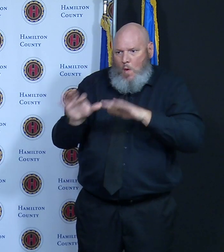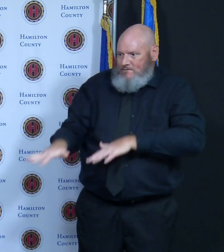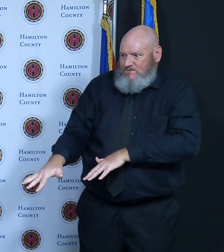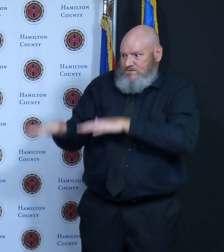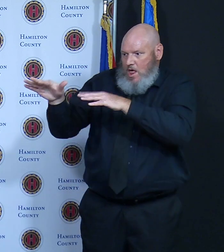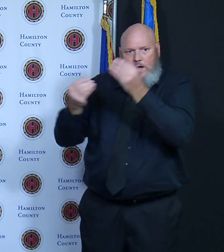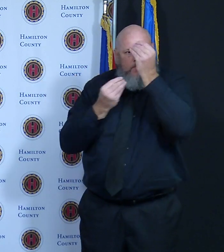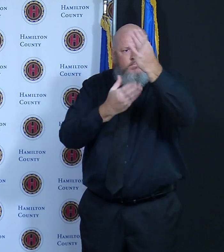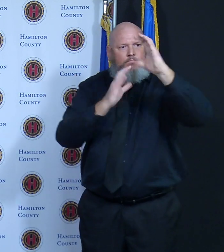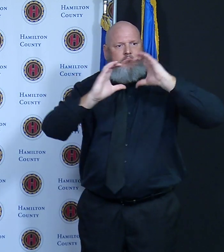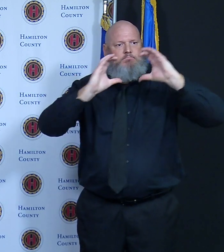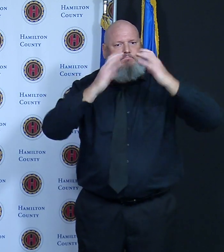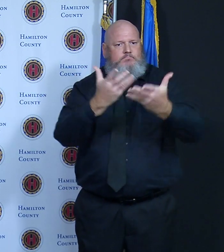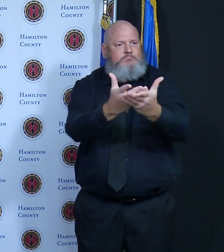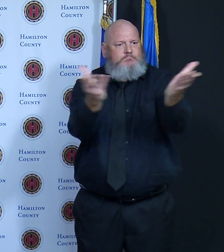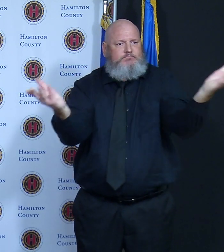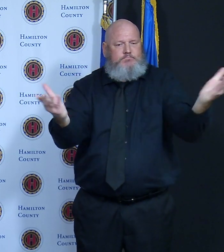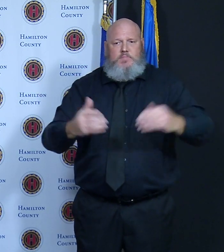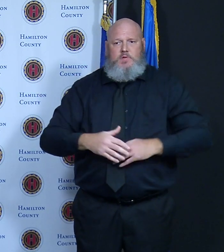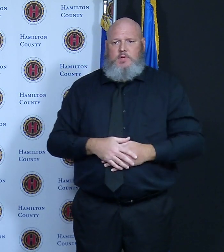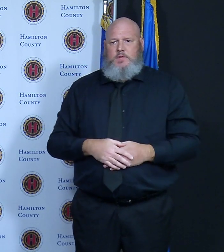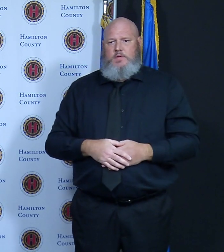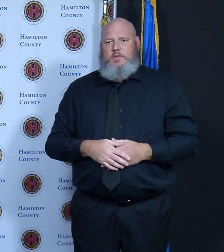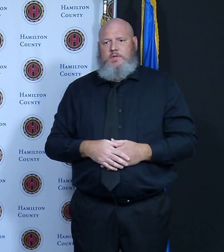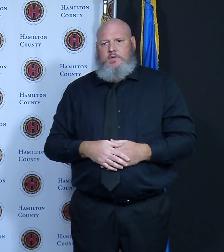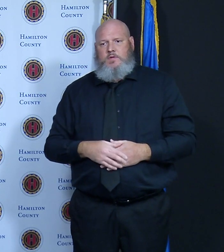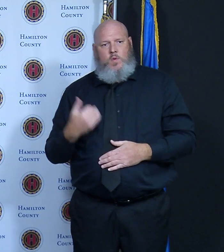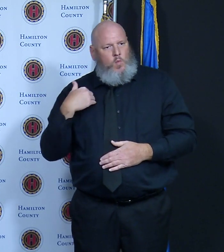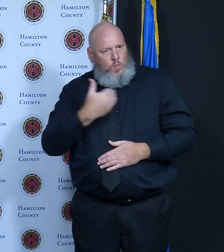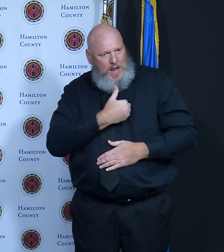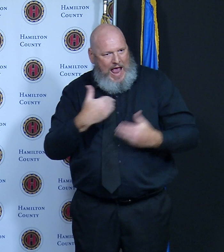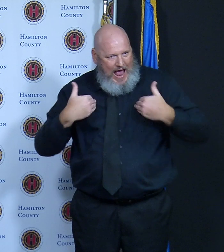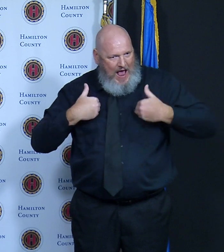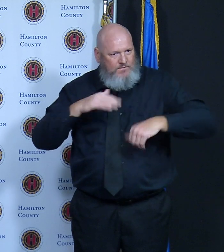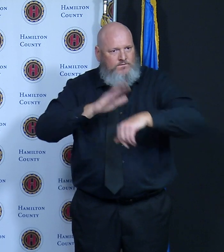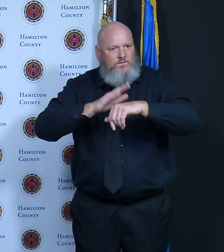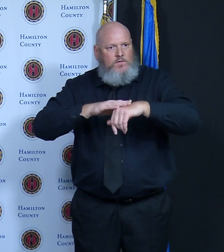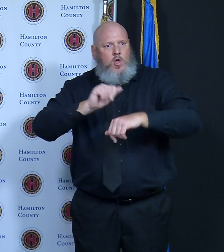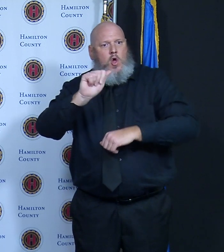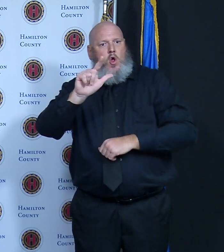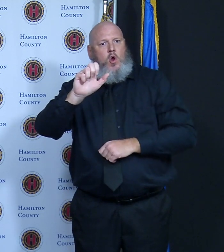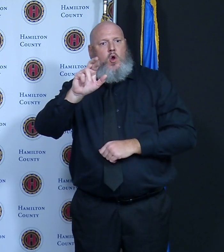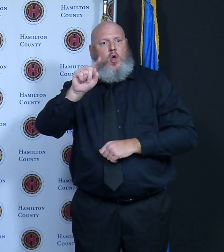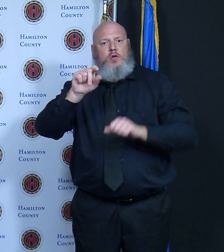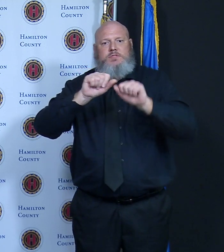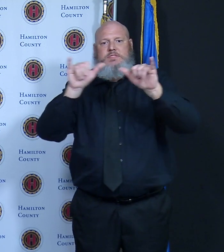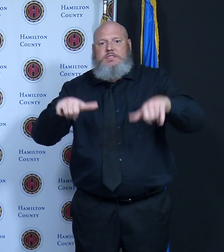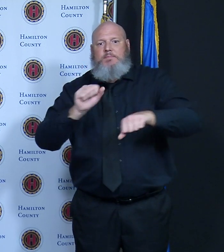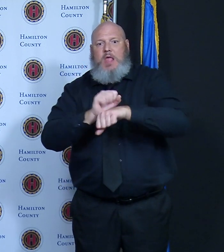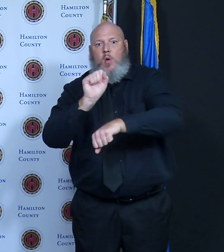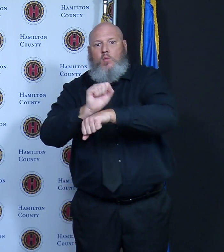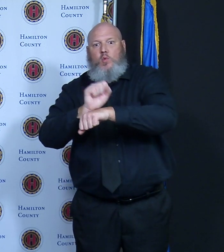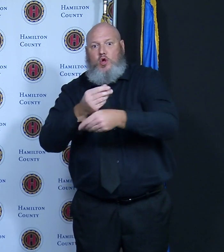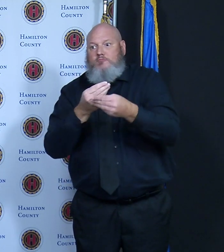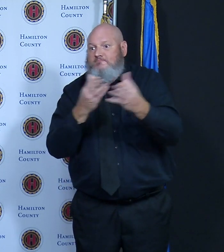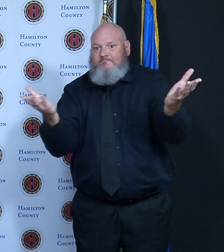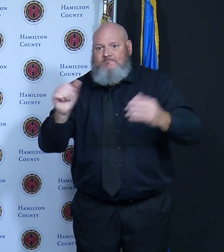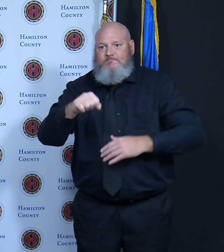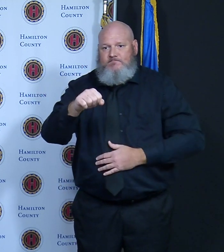things going on and to stay fully aware so we we are definitely on top of that and our system will continue to be available should we have something else